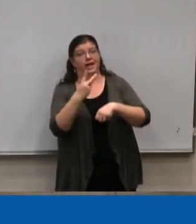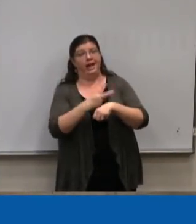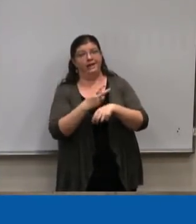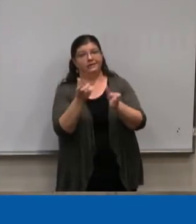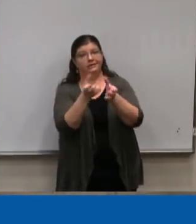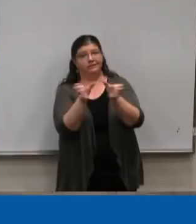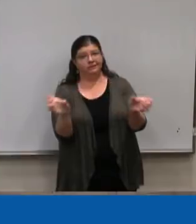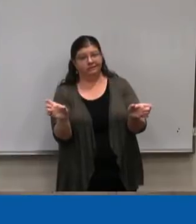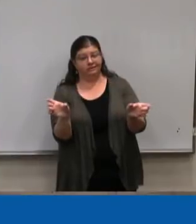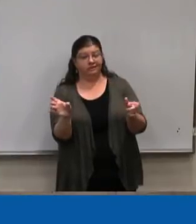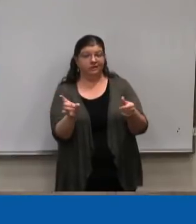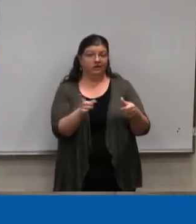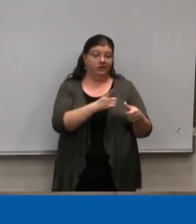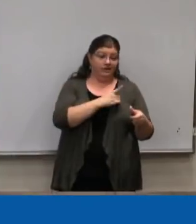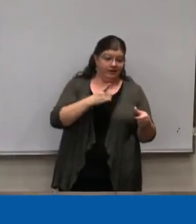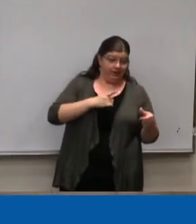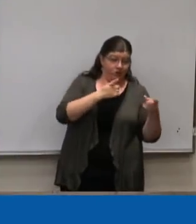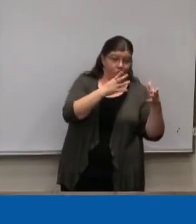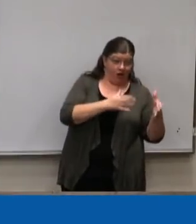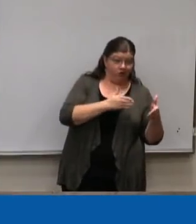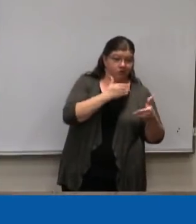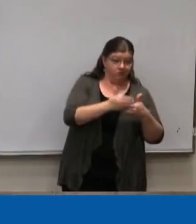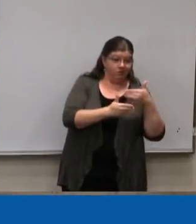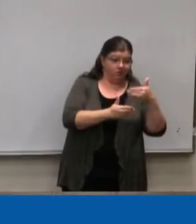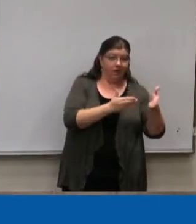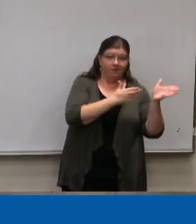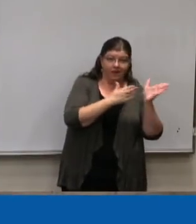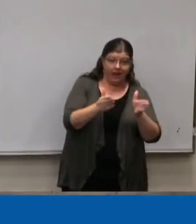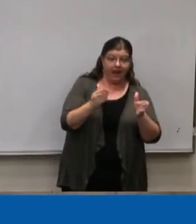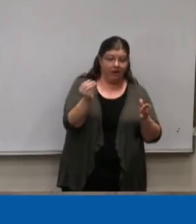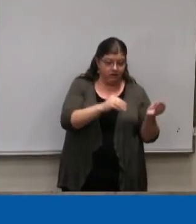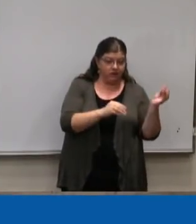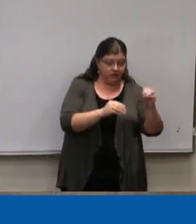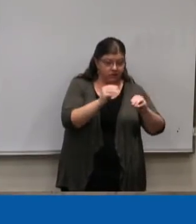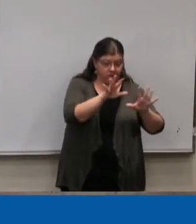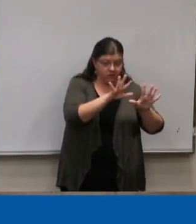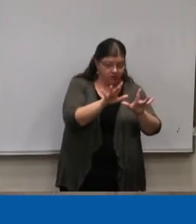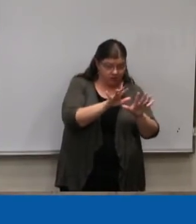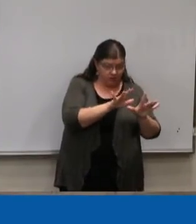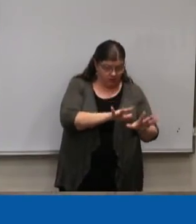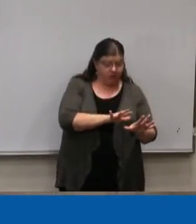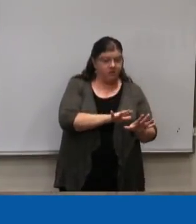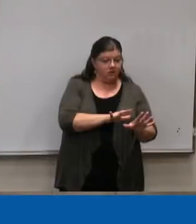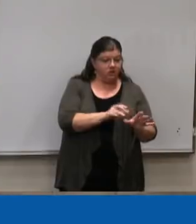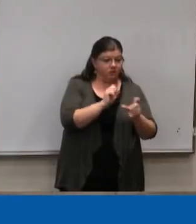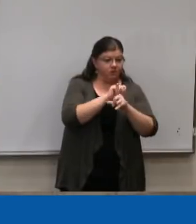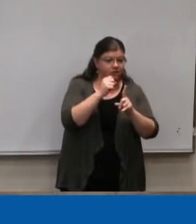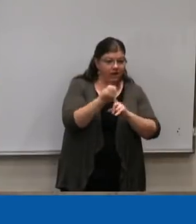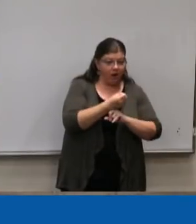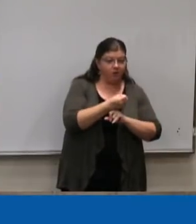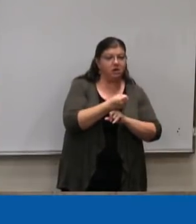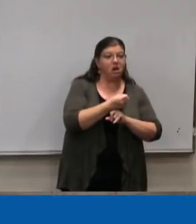First with the deans and the directors walking through the plan, putting it together in a way that we could build some scenarios and share those with constituency leaders.